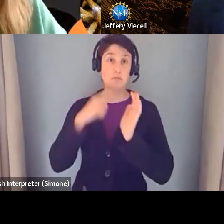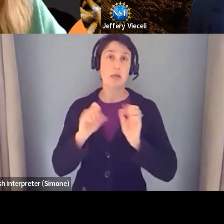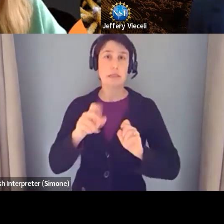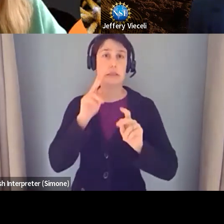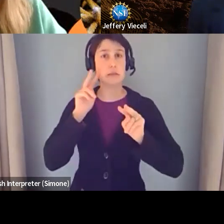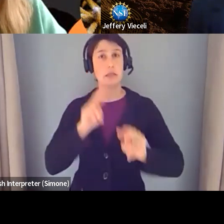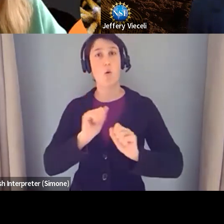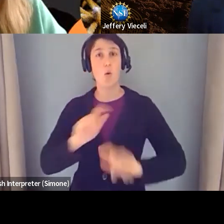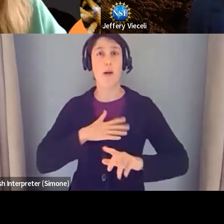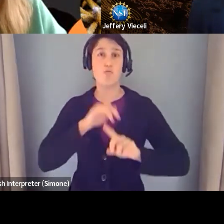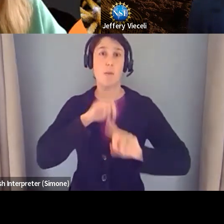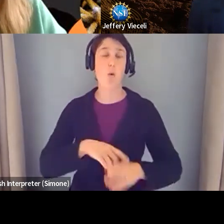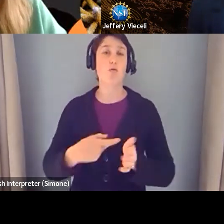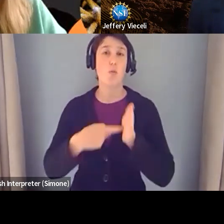for the awards that I am associated with.